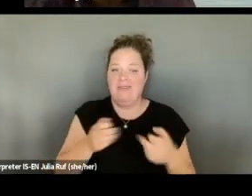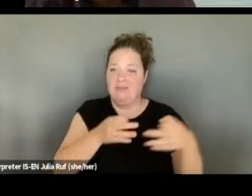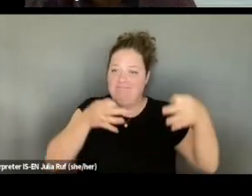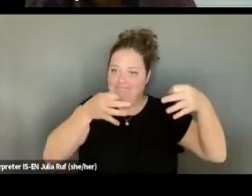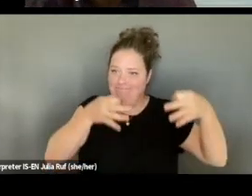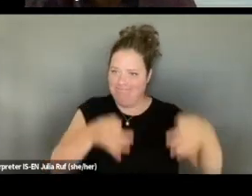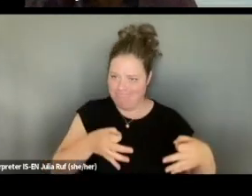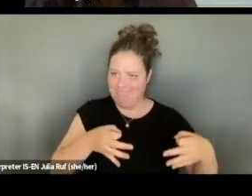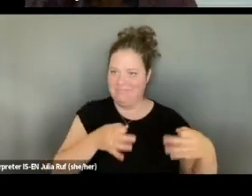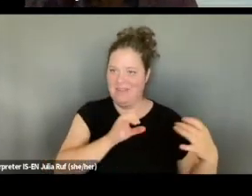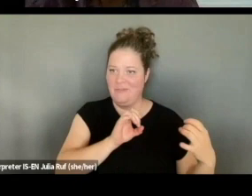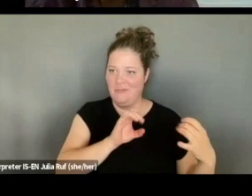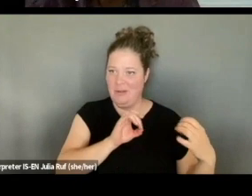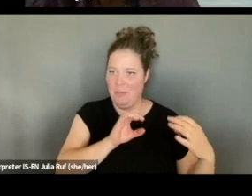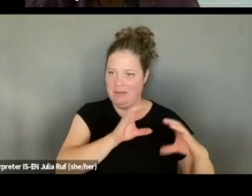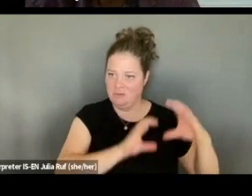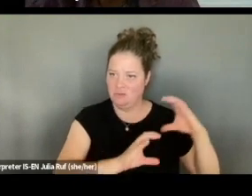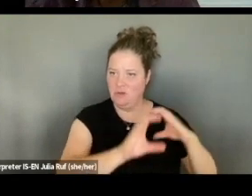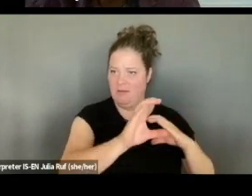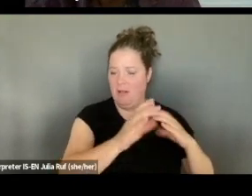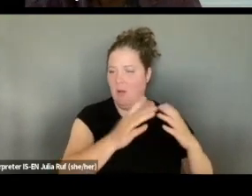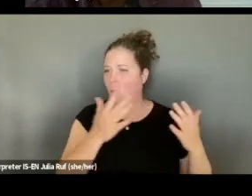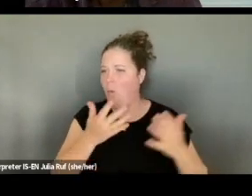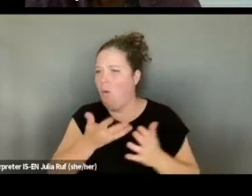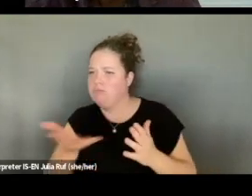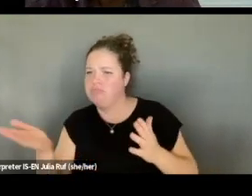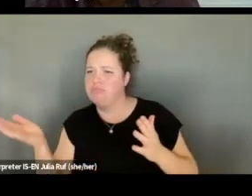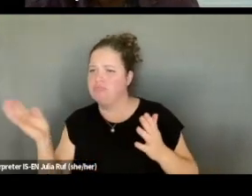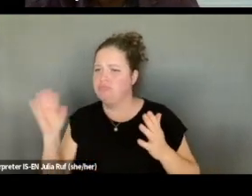channel, but anyhow, by, like using